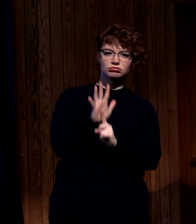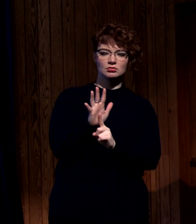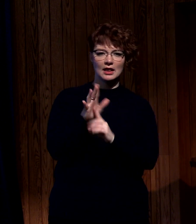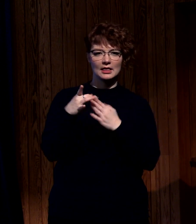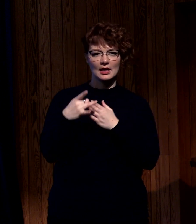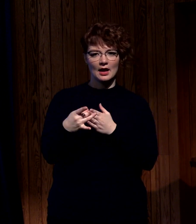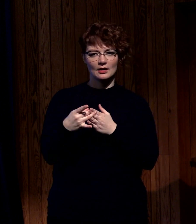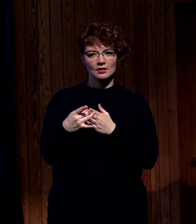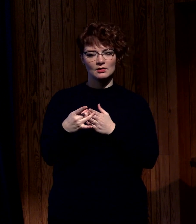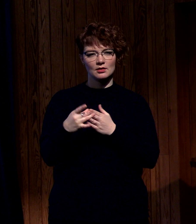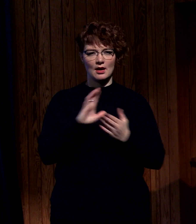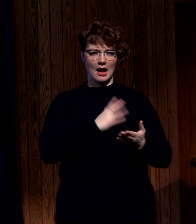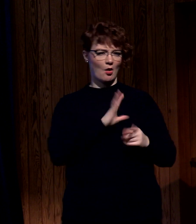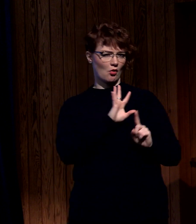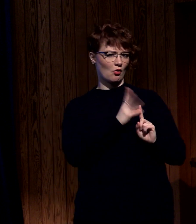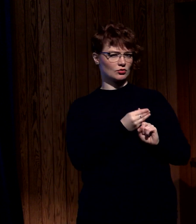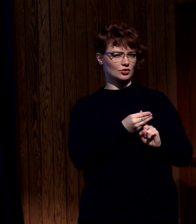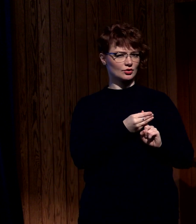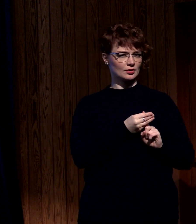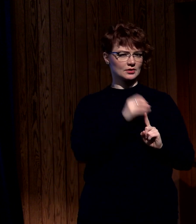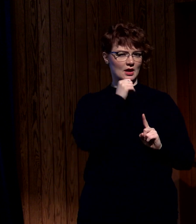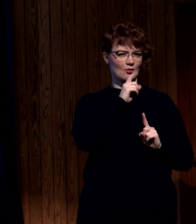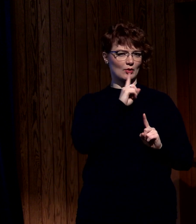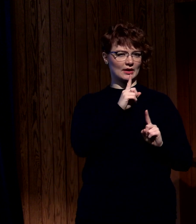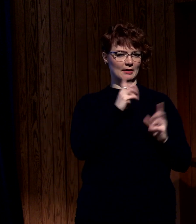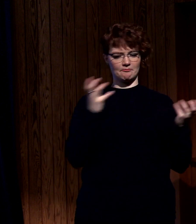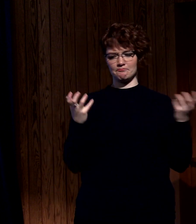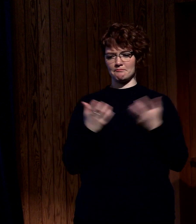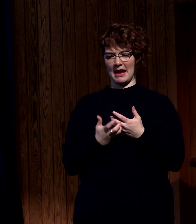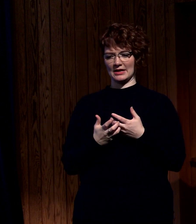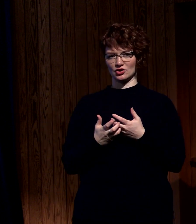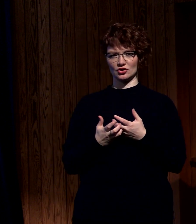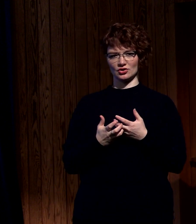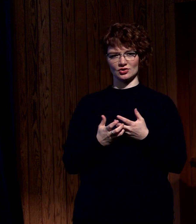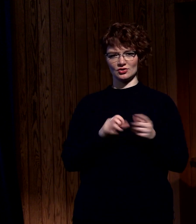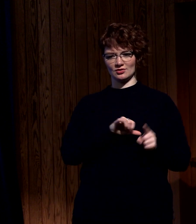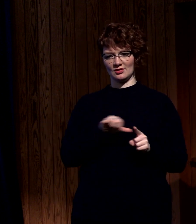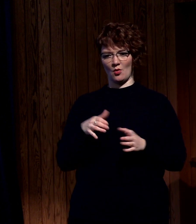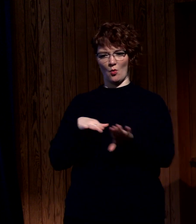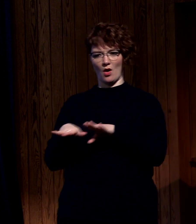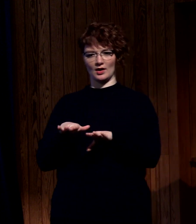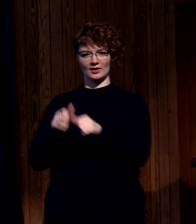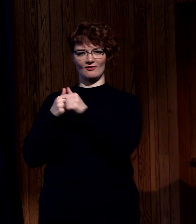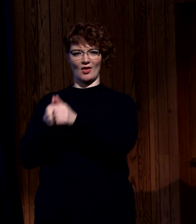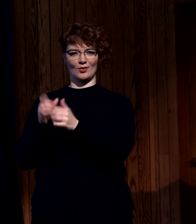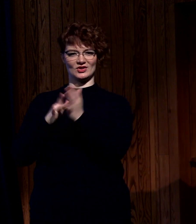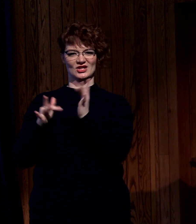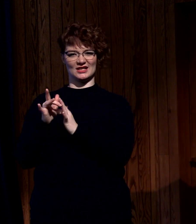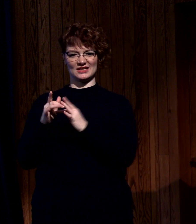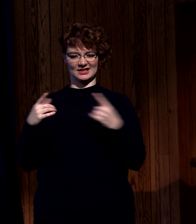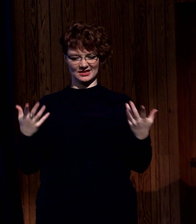culture isn't exactly conducive to walk in the way of Jesus and